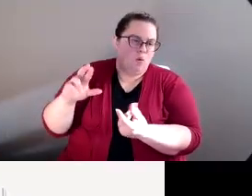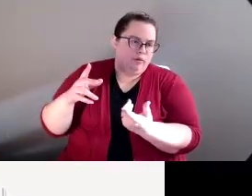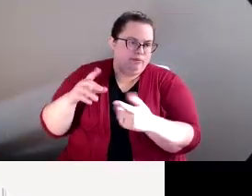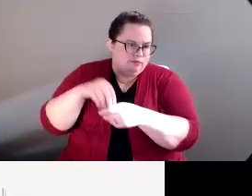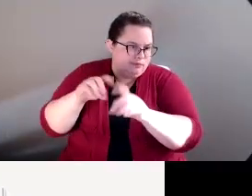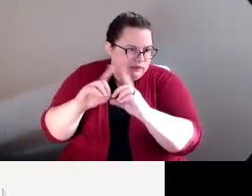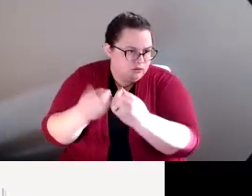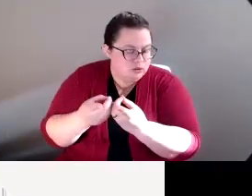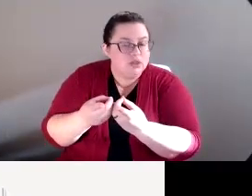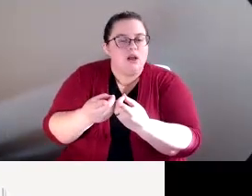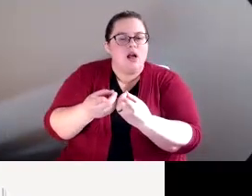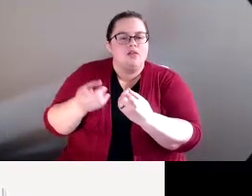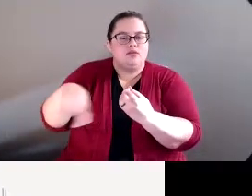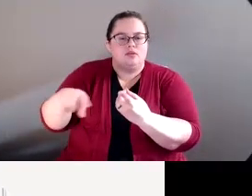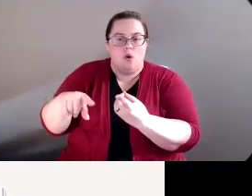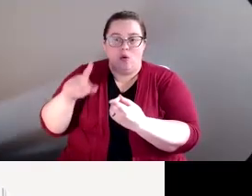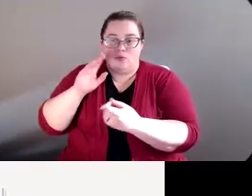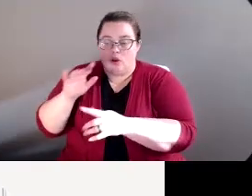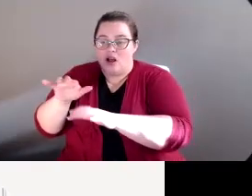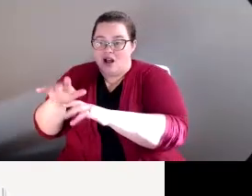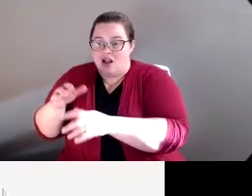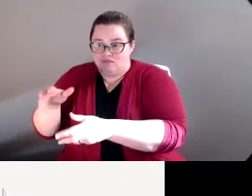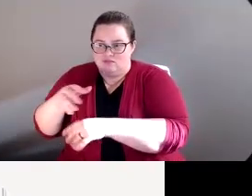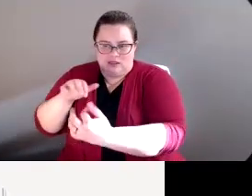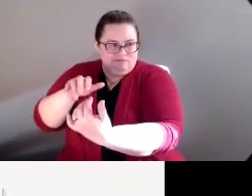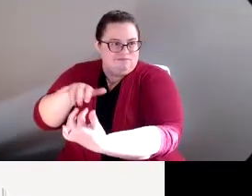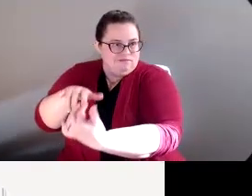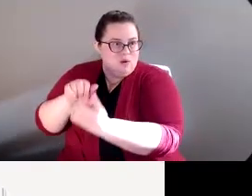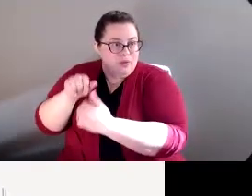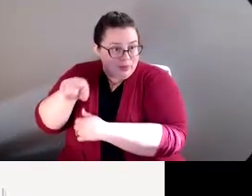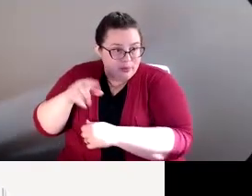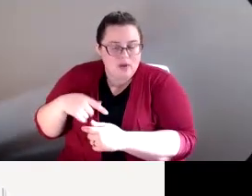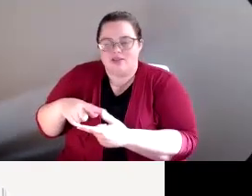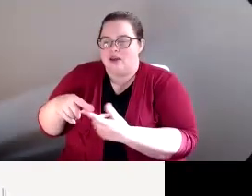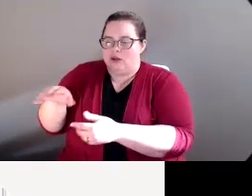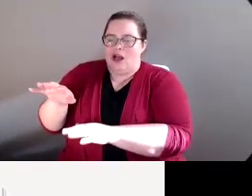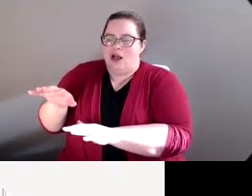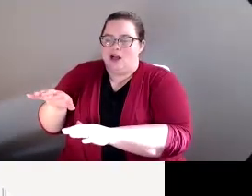they'll send those tickets back to us then. So, for example, if it's a dual enrollment question,